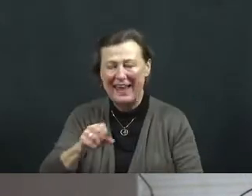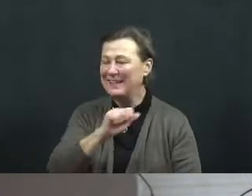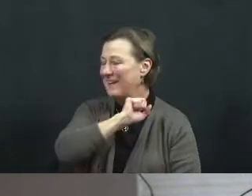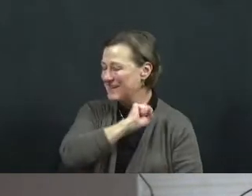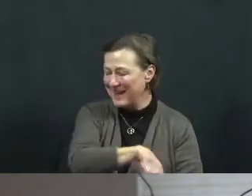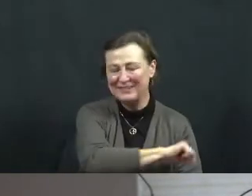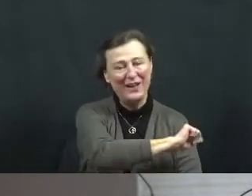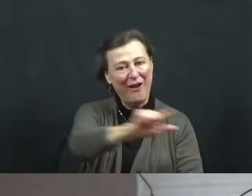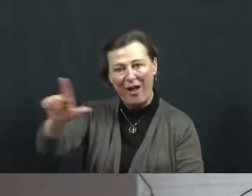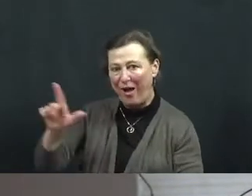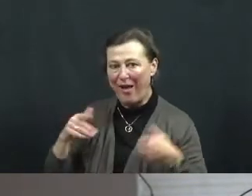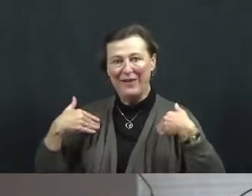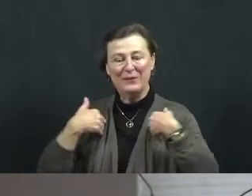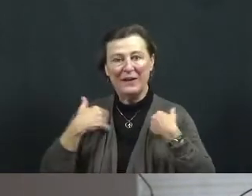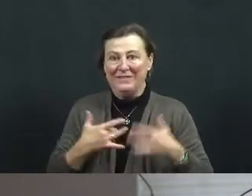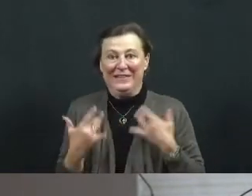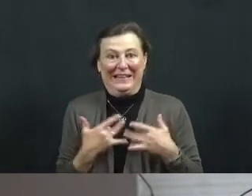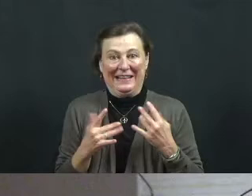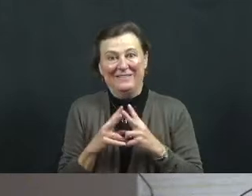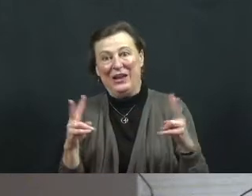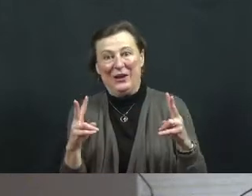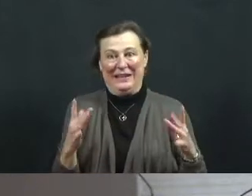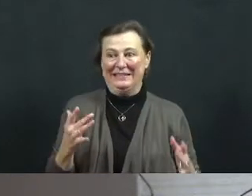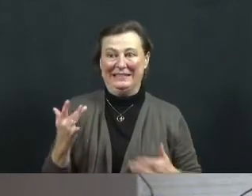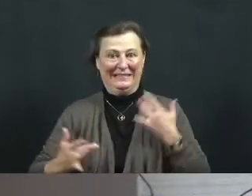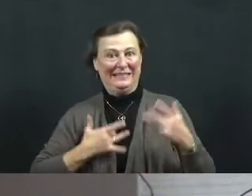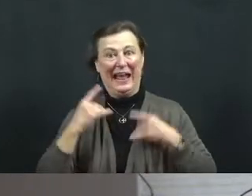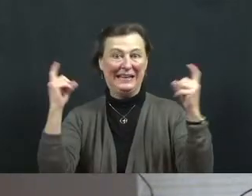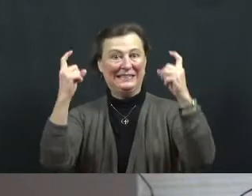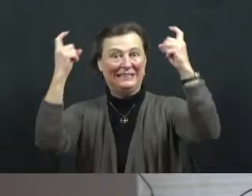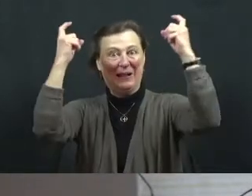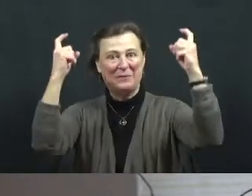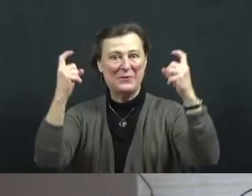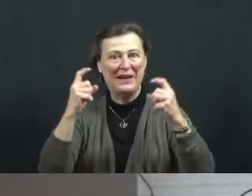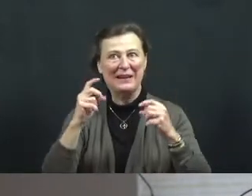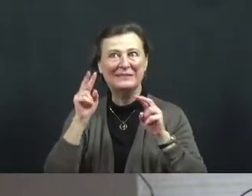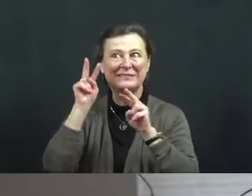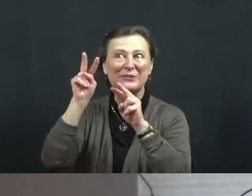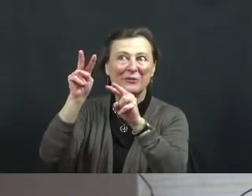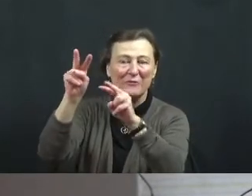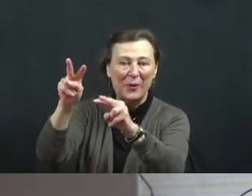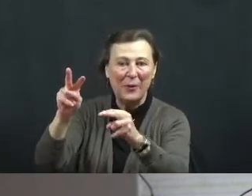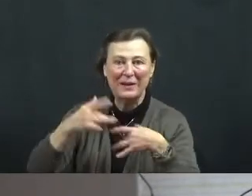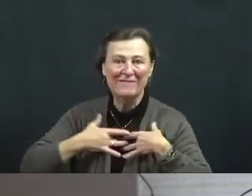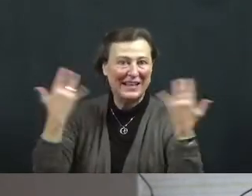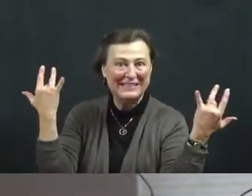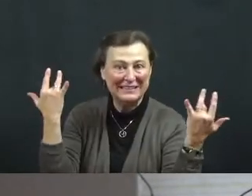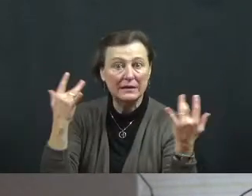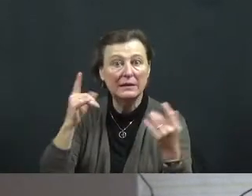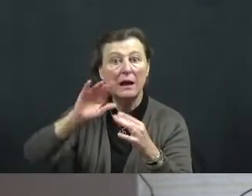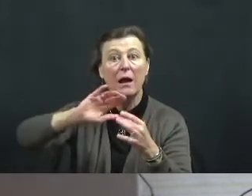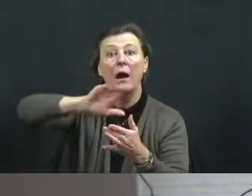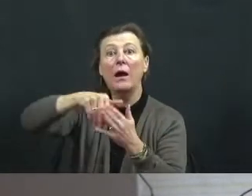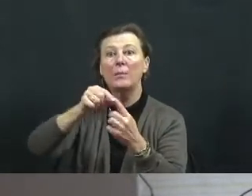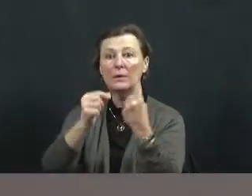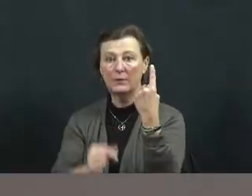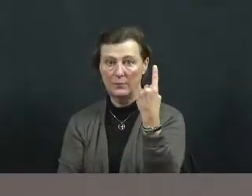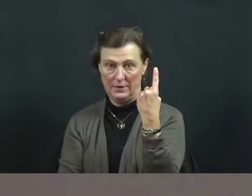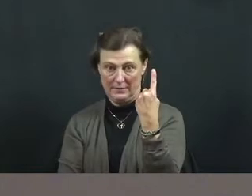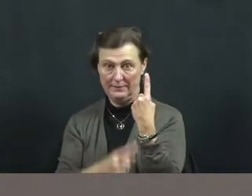All the creatures were feeling quite festive and looking forward to the big event. All but one.